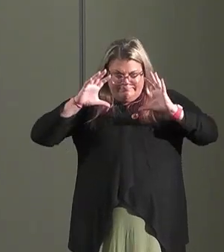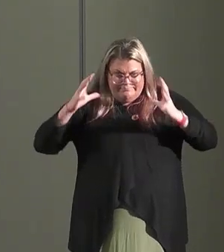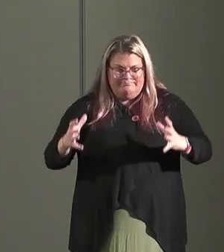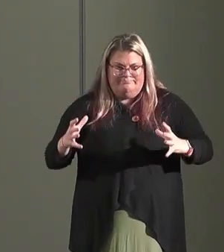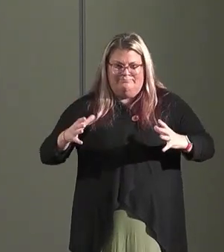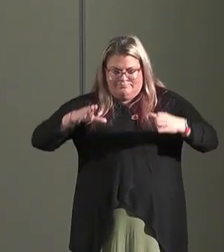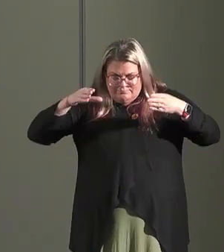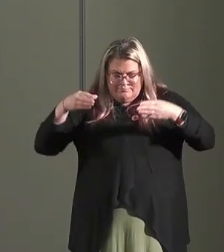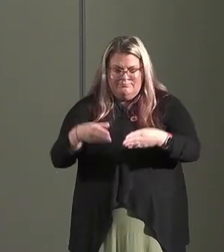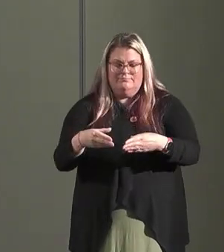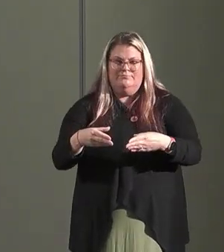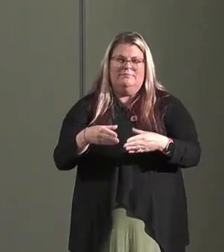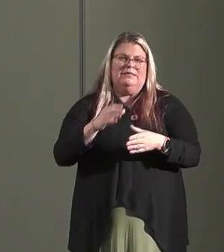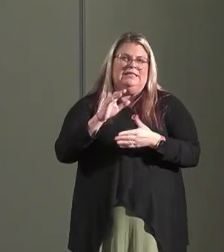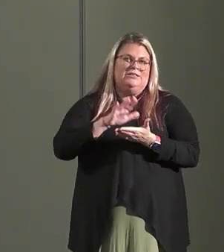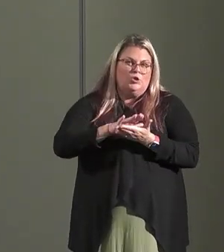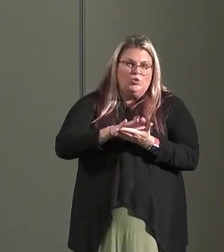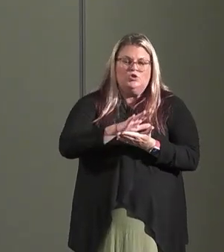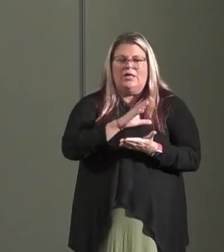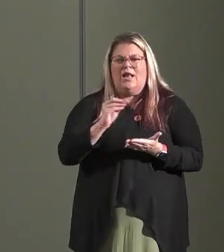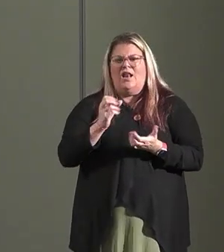inaccessibility is still out there. >> MIKE: Jared.